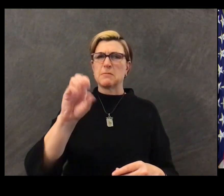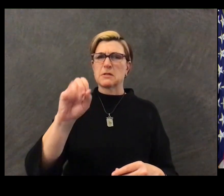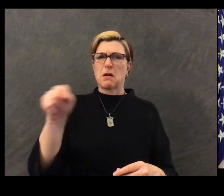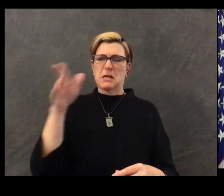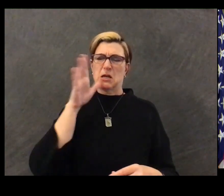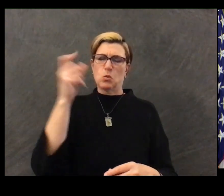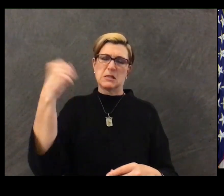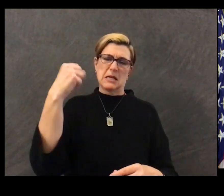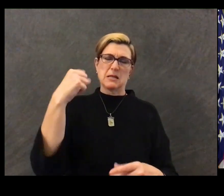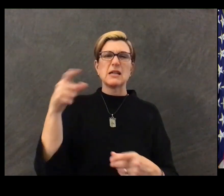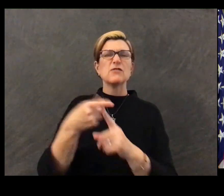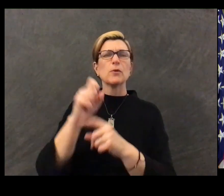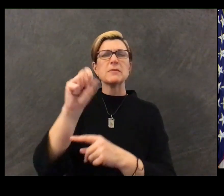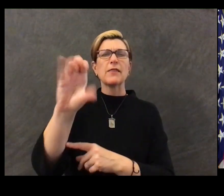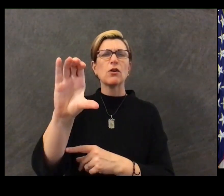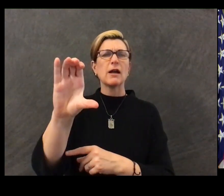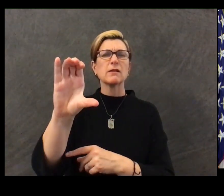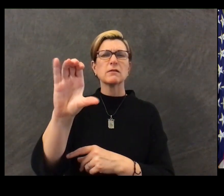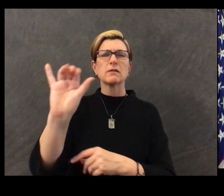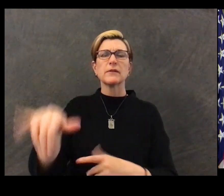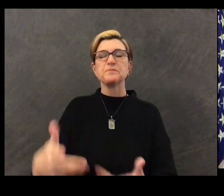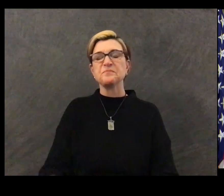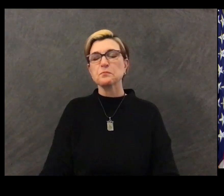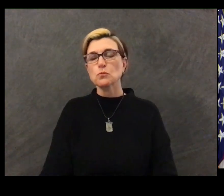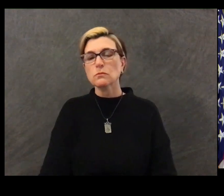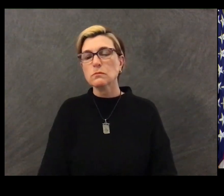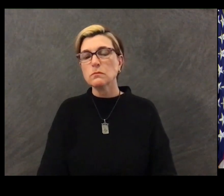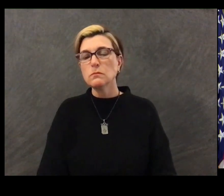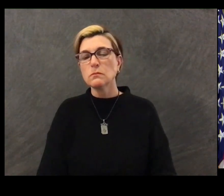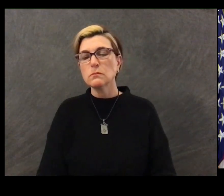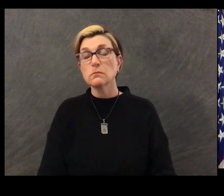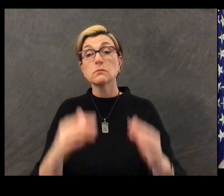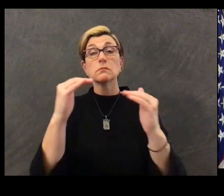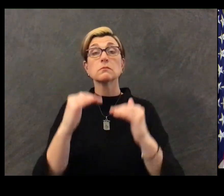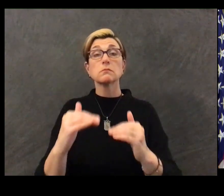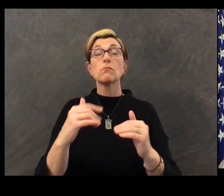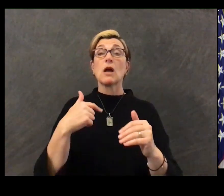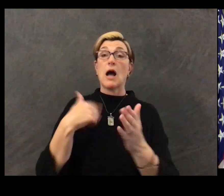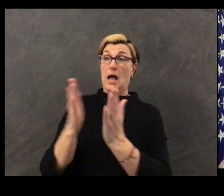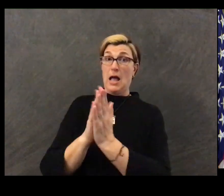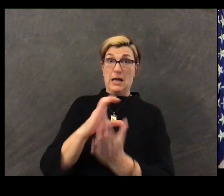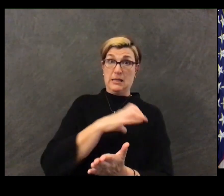Carolina I also asked the council to identify what additional funding will be